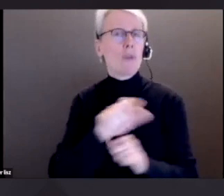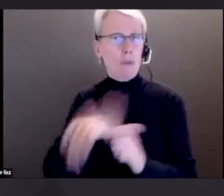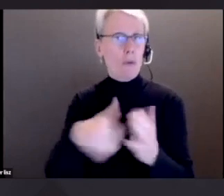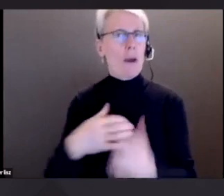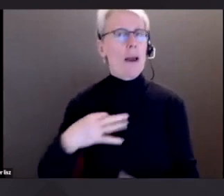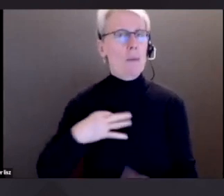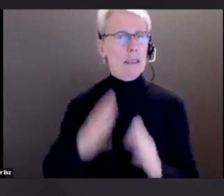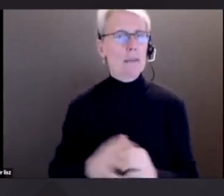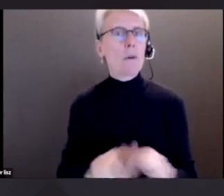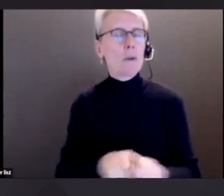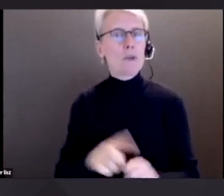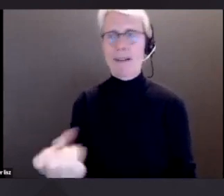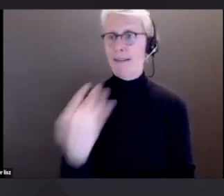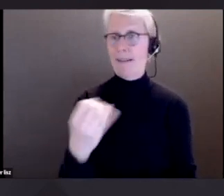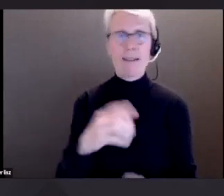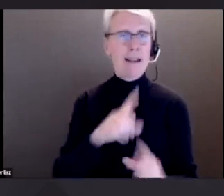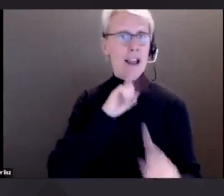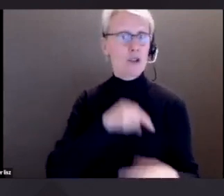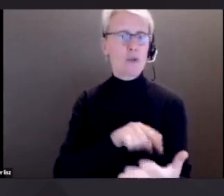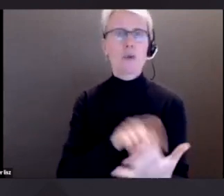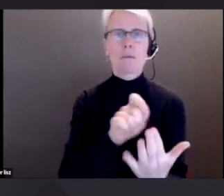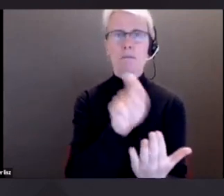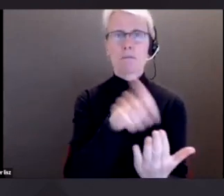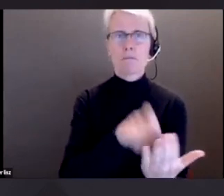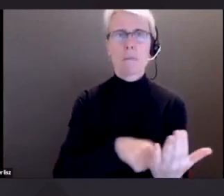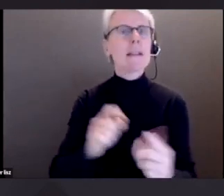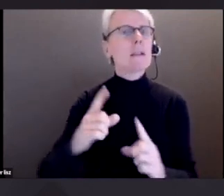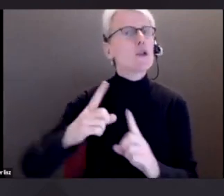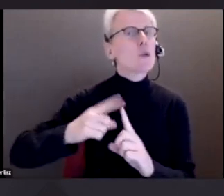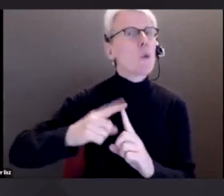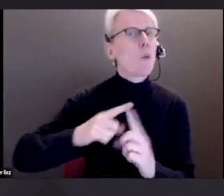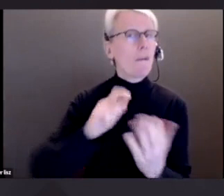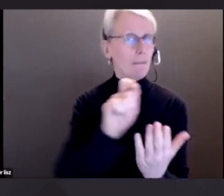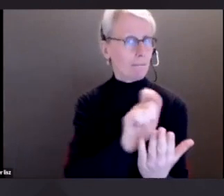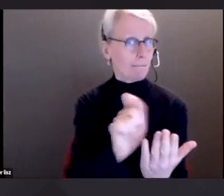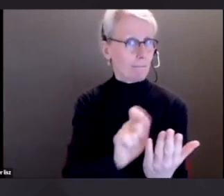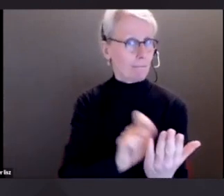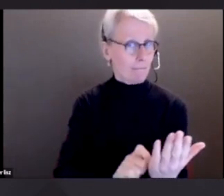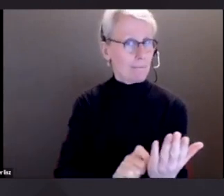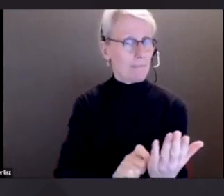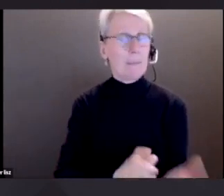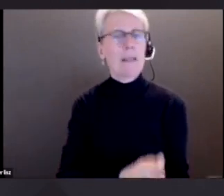Remember that inclusive interviews focus on questions about how the applicant will apply their skills